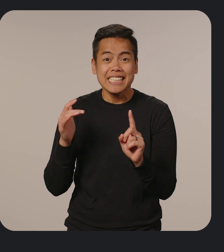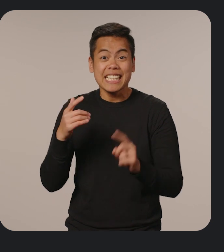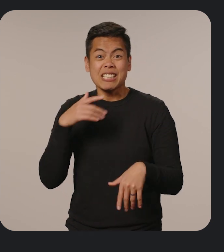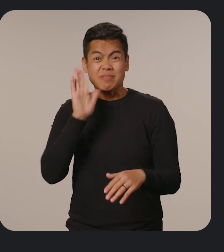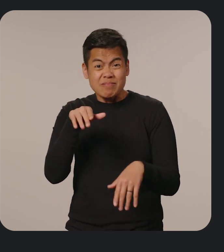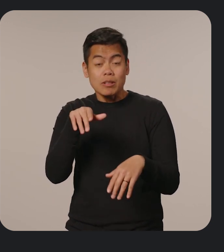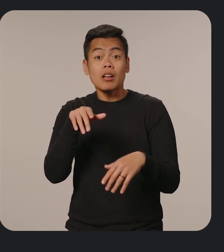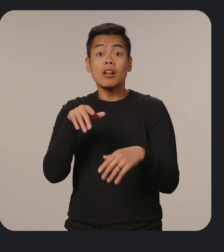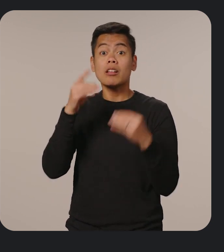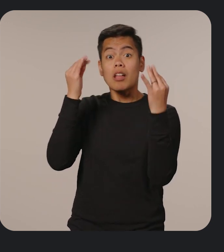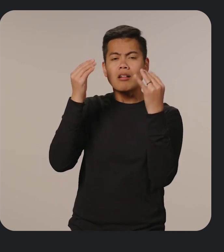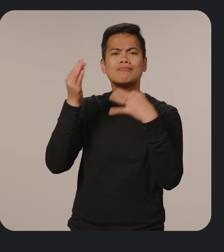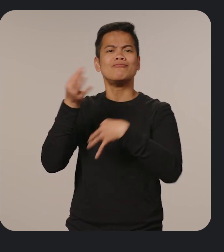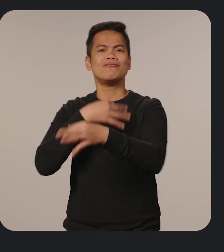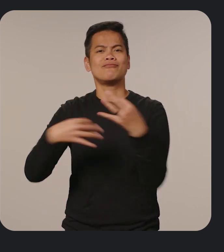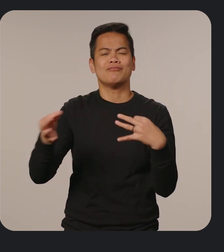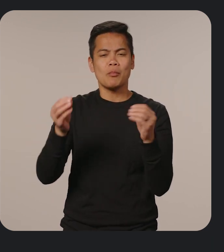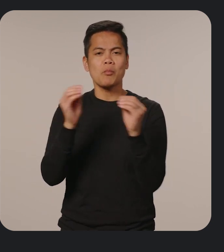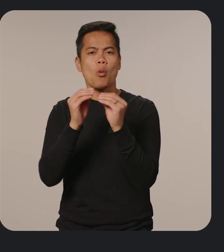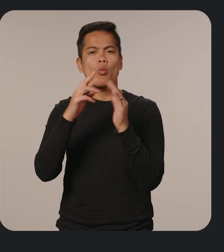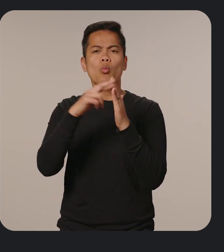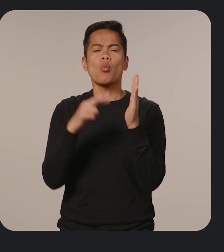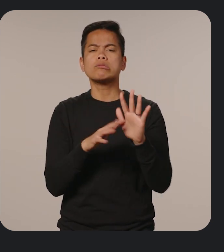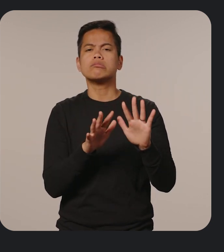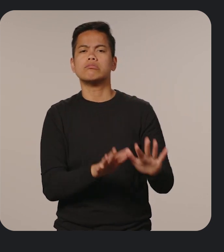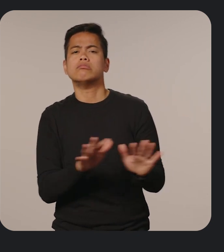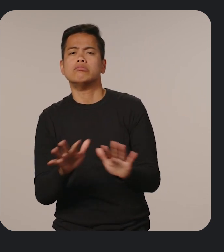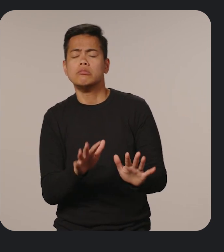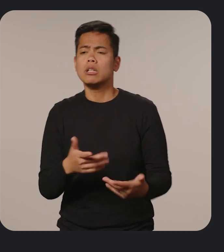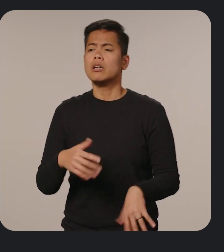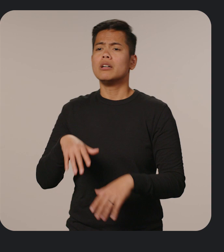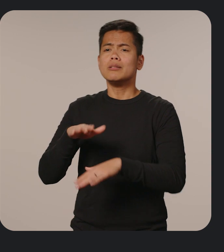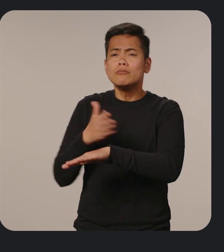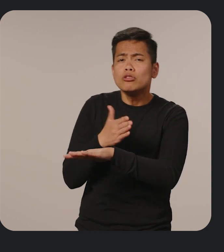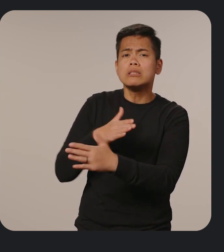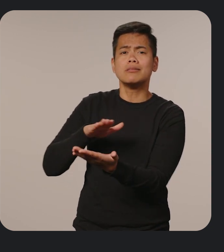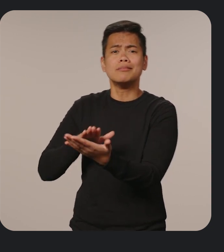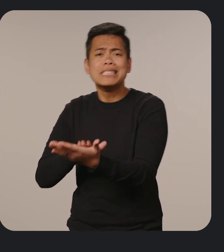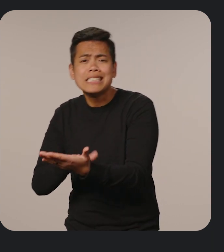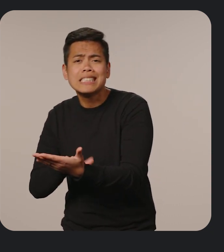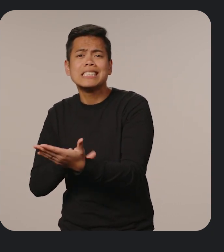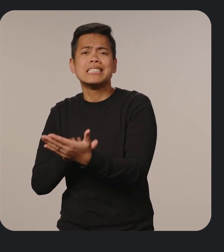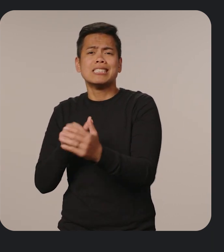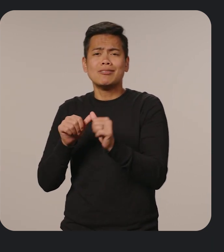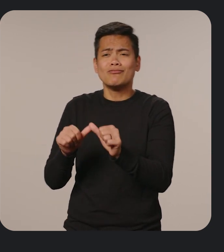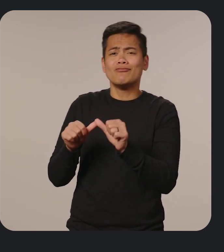It's a rhythm, not a rule. Hear me out. When you've got the groove going,